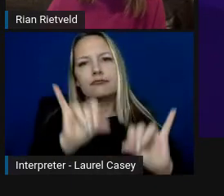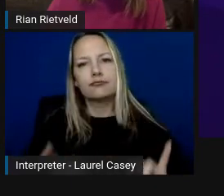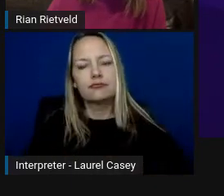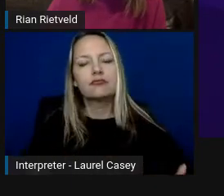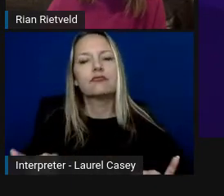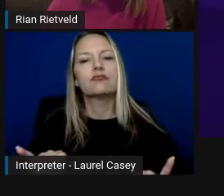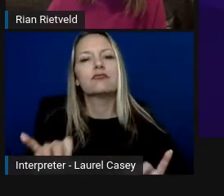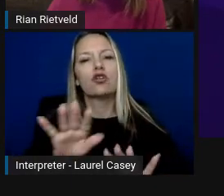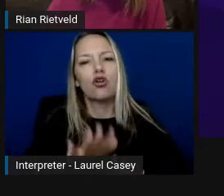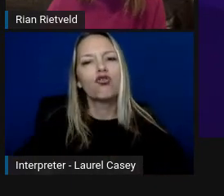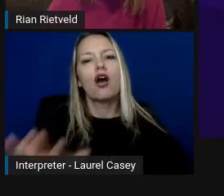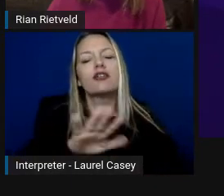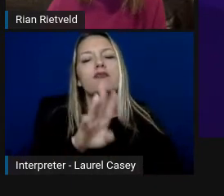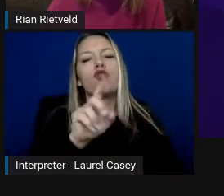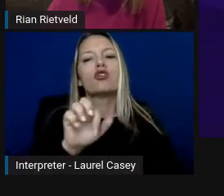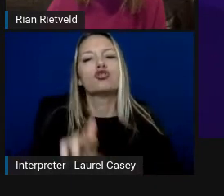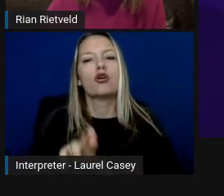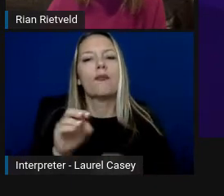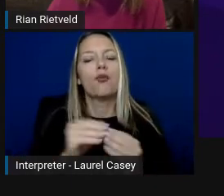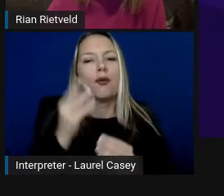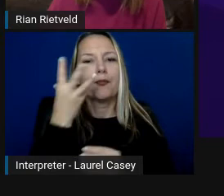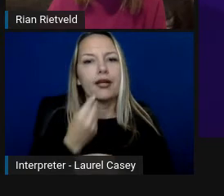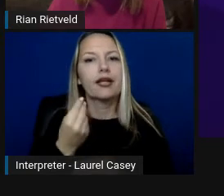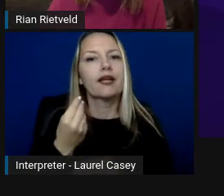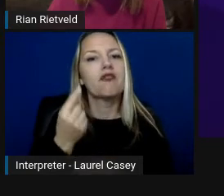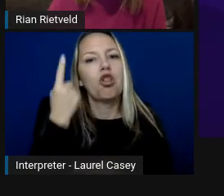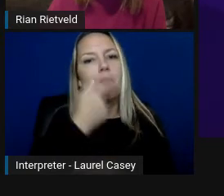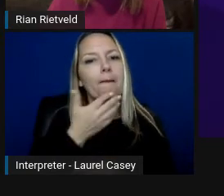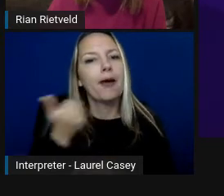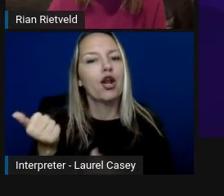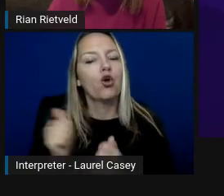to make them more pleasing to the eye, and to make them look better with the rest of your website.